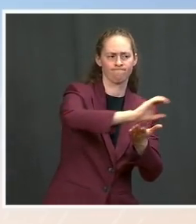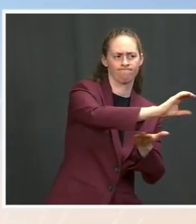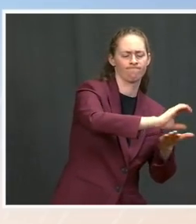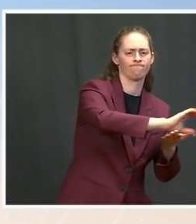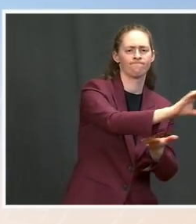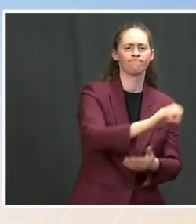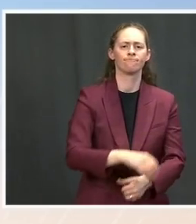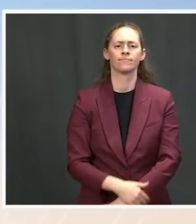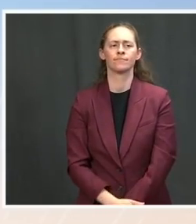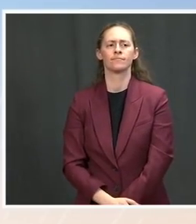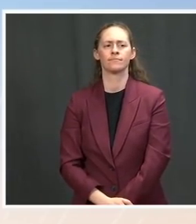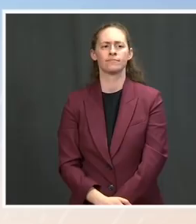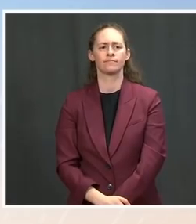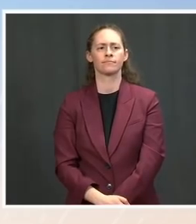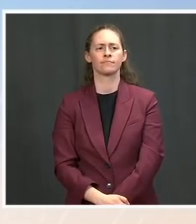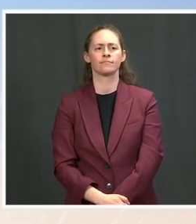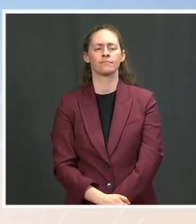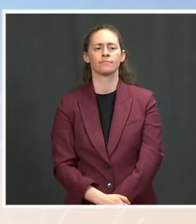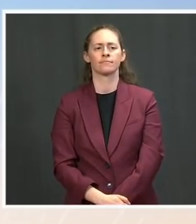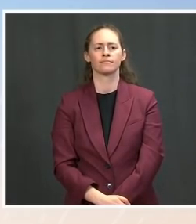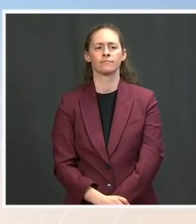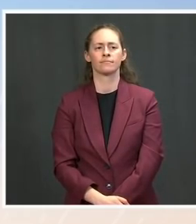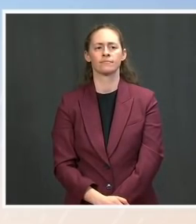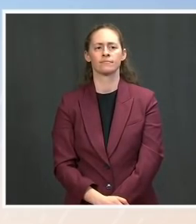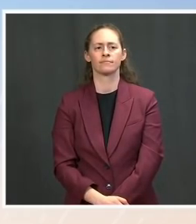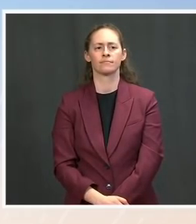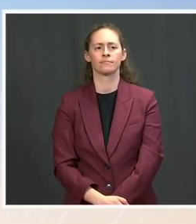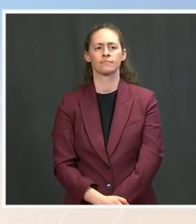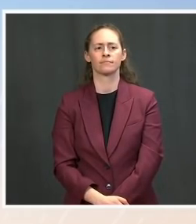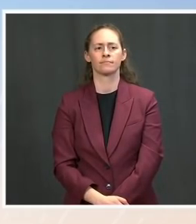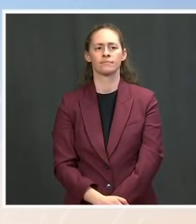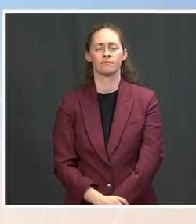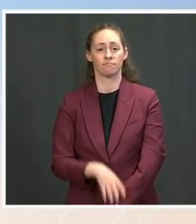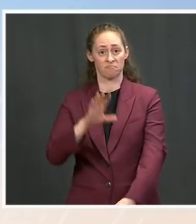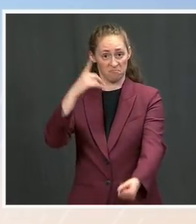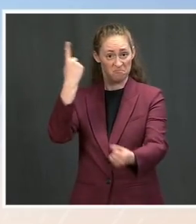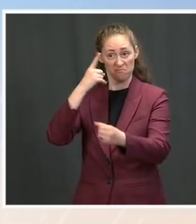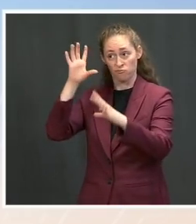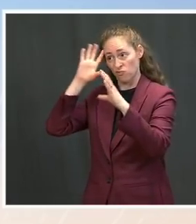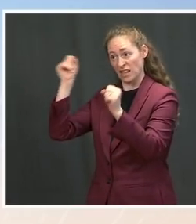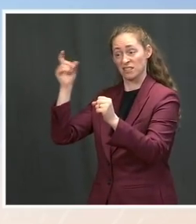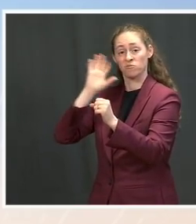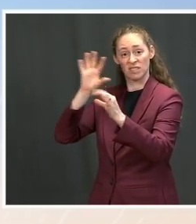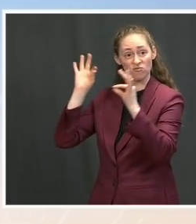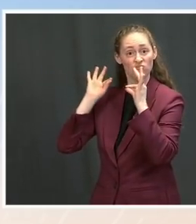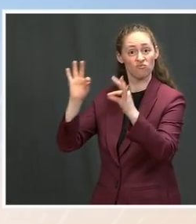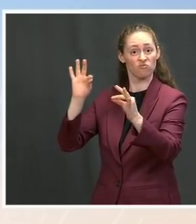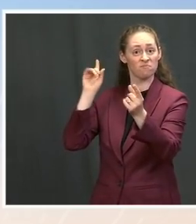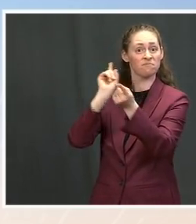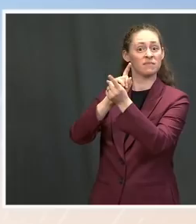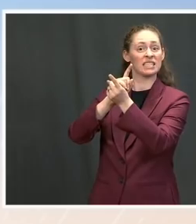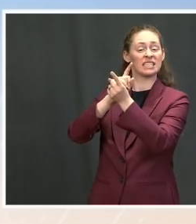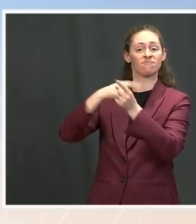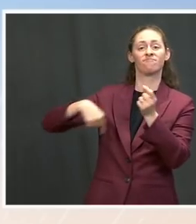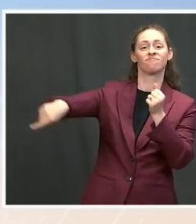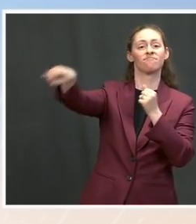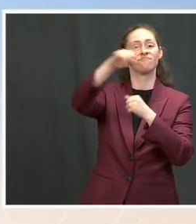to herd immunity in the U.S. this calendar year? Ms. Psaki: Well, the President's -- we try to leave the predictions